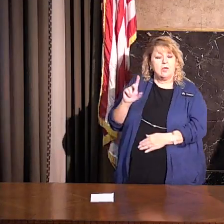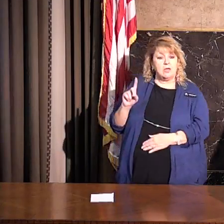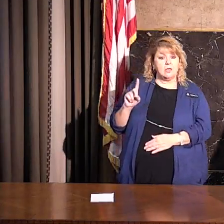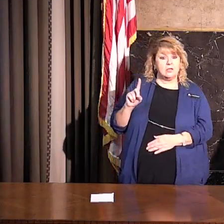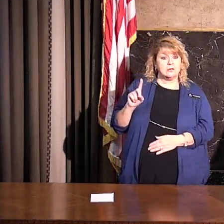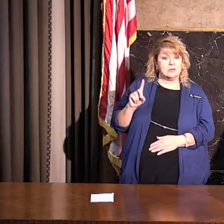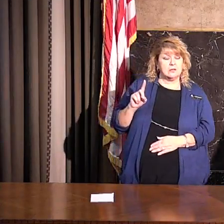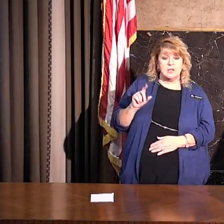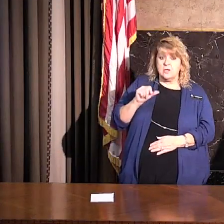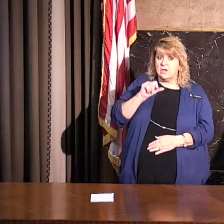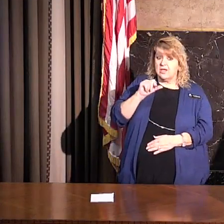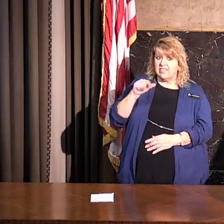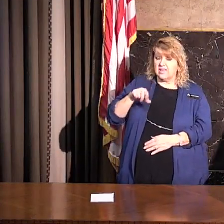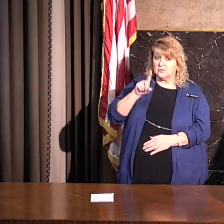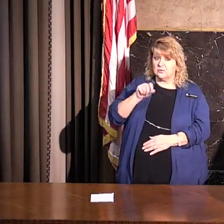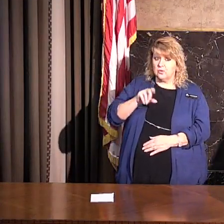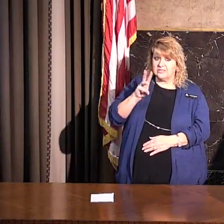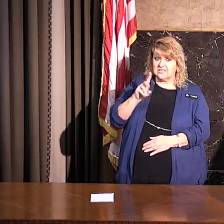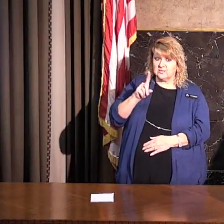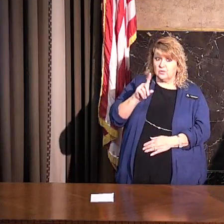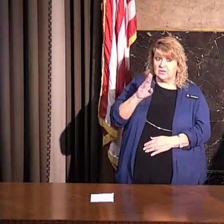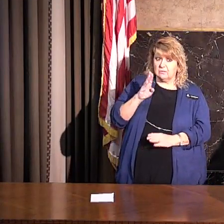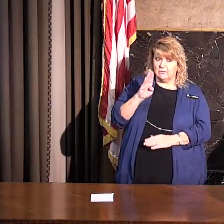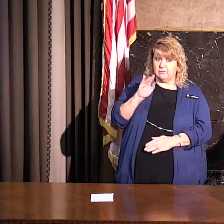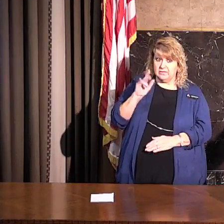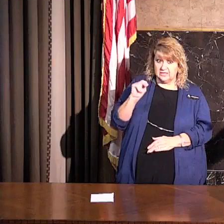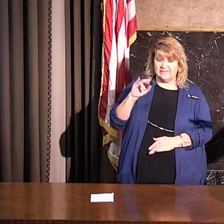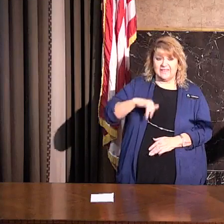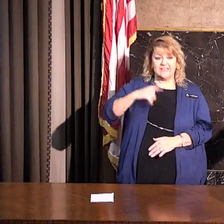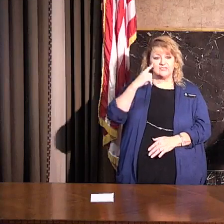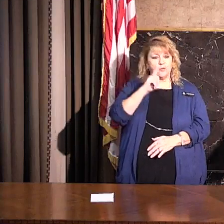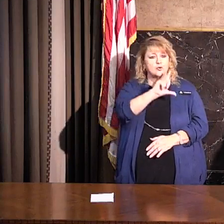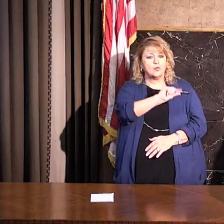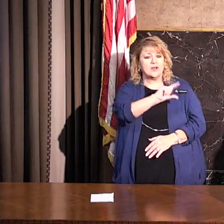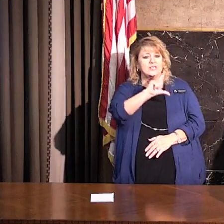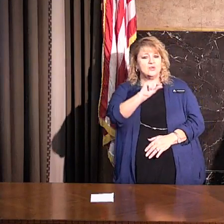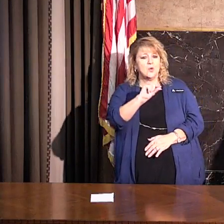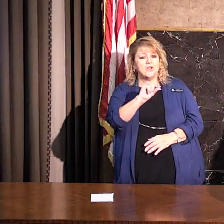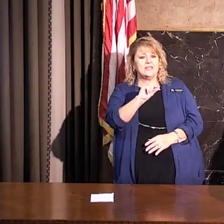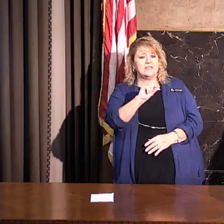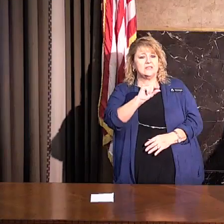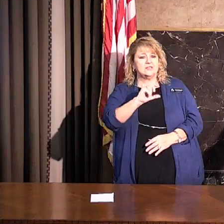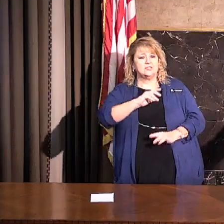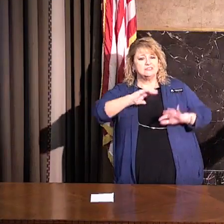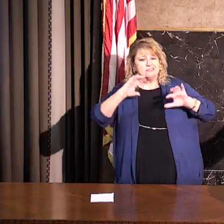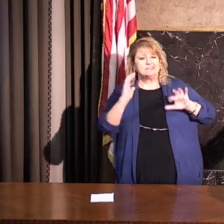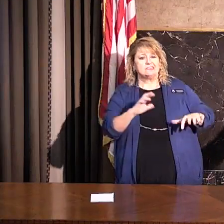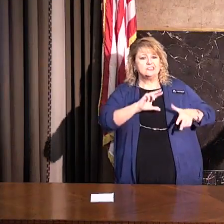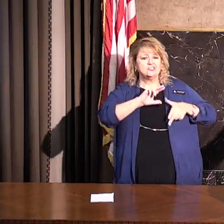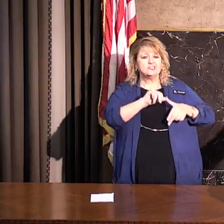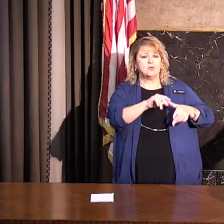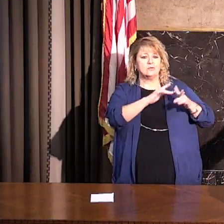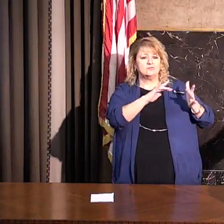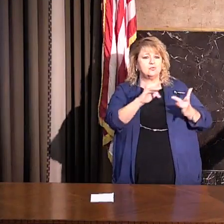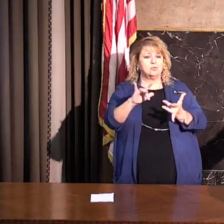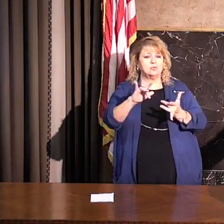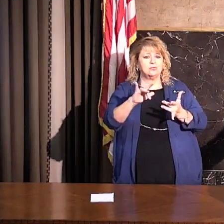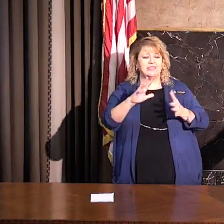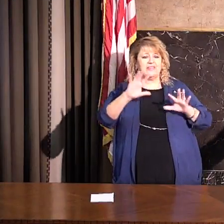less than 1.61 1.61000000000 of that would be for 2020 Storms and that's throughout the whole